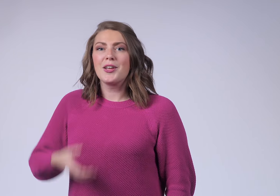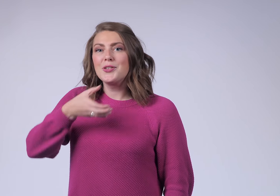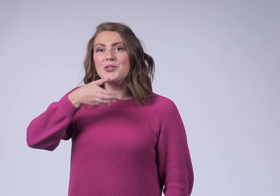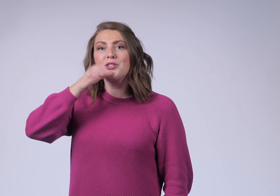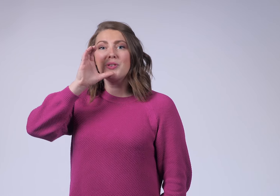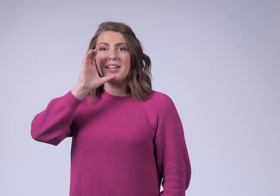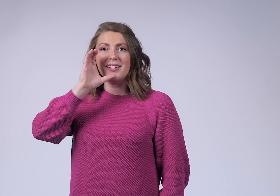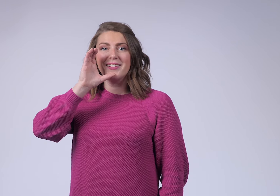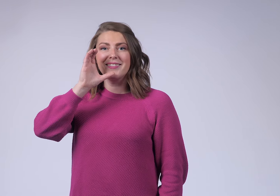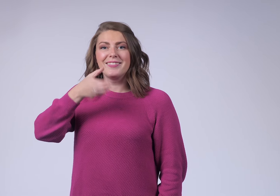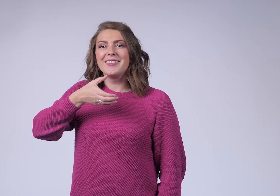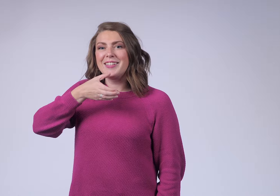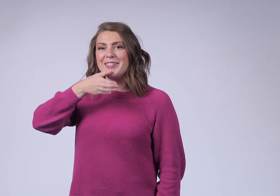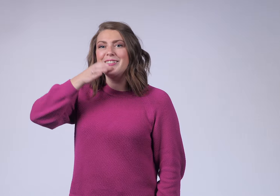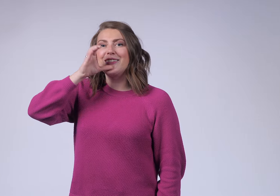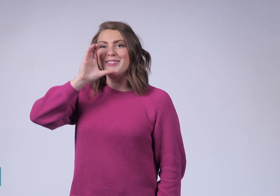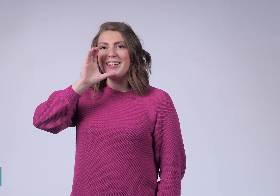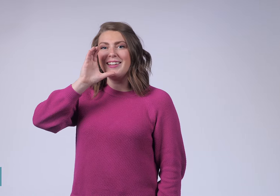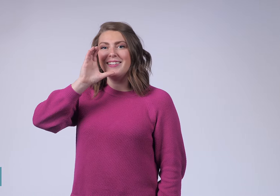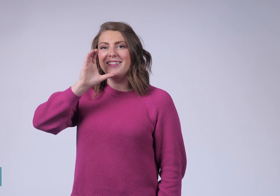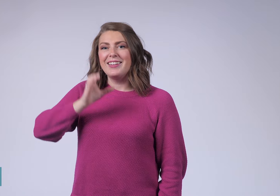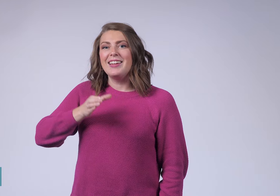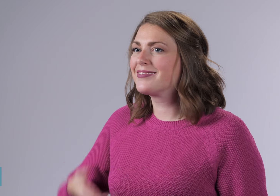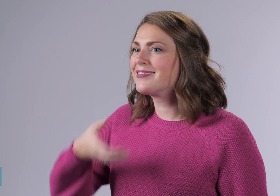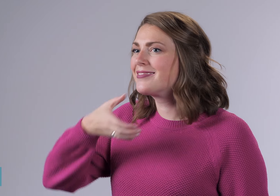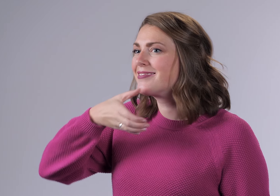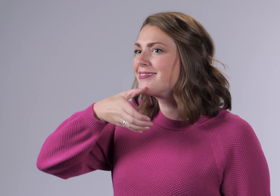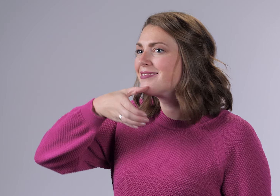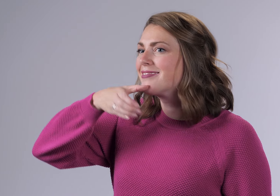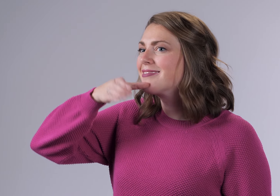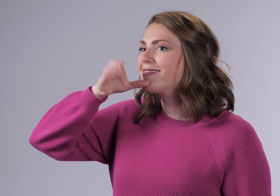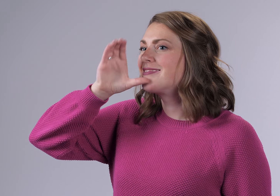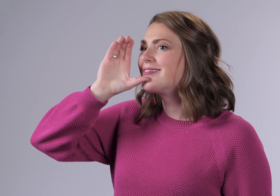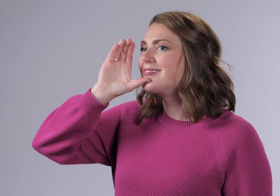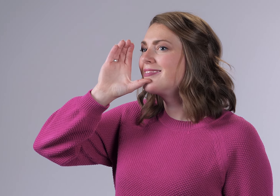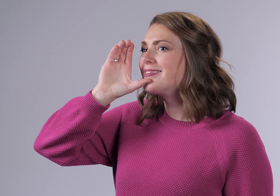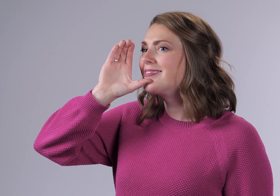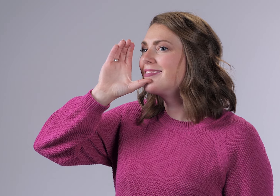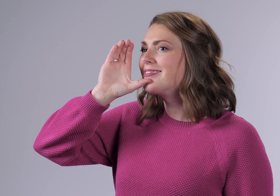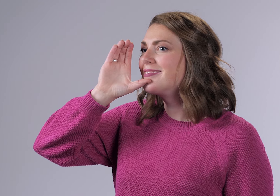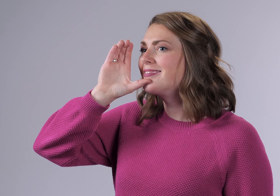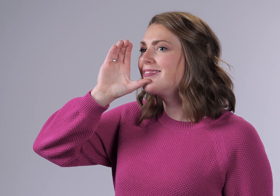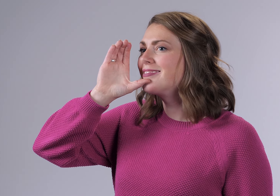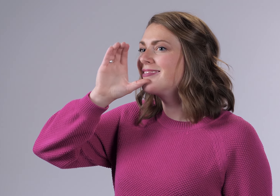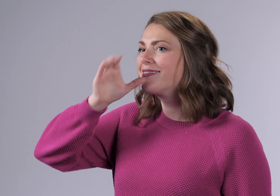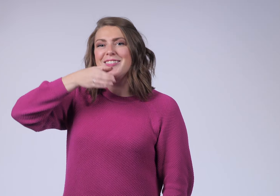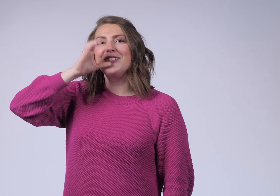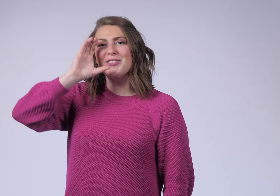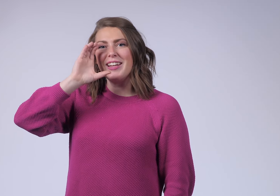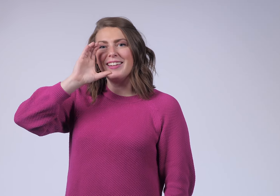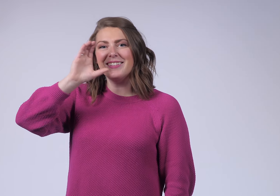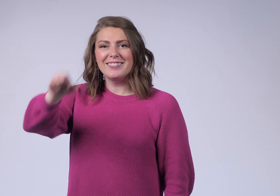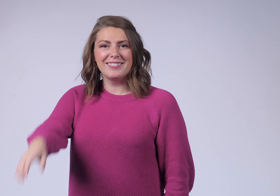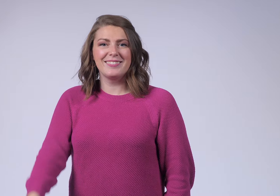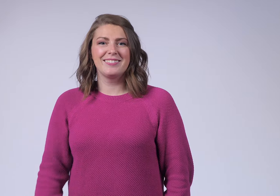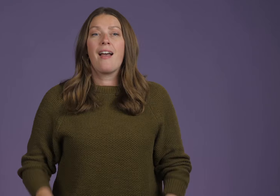Drink. Drink. It's like you're holding the cup and drinking it. Drink